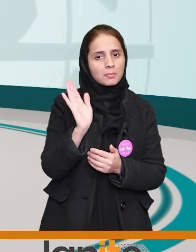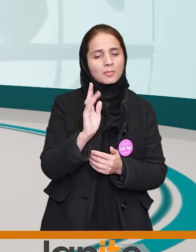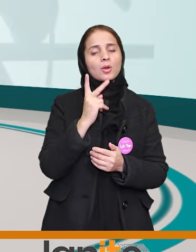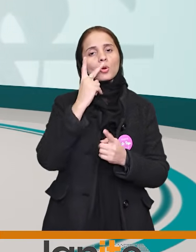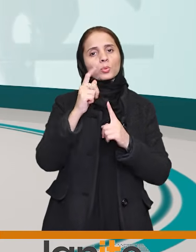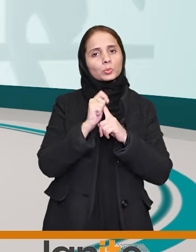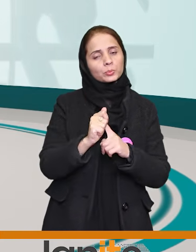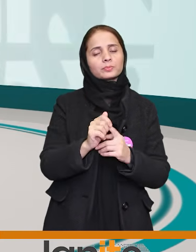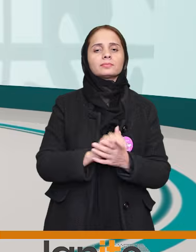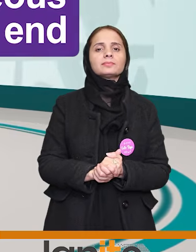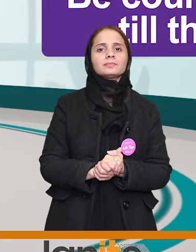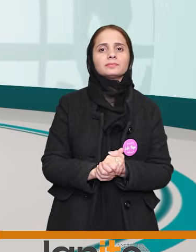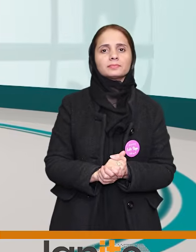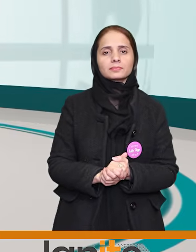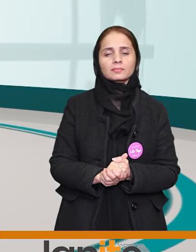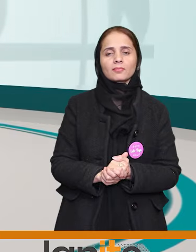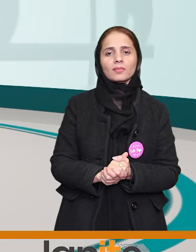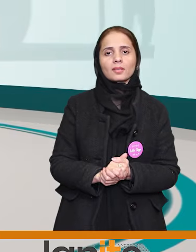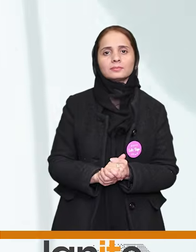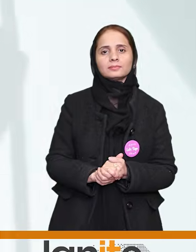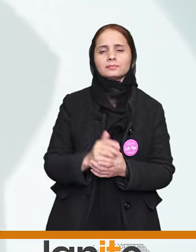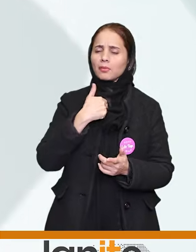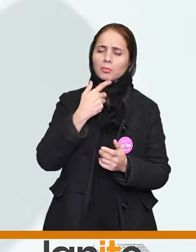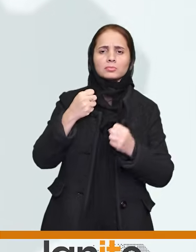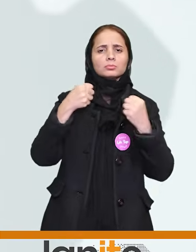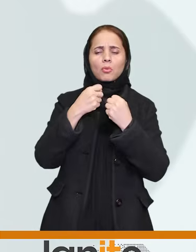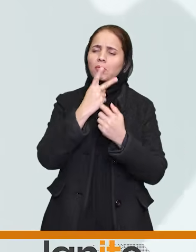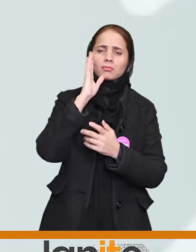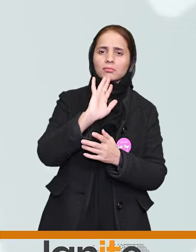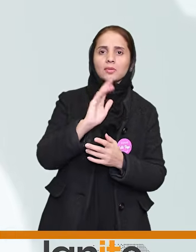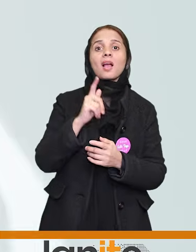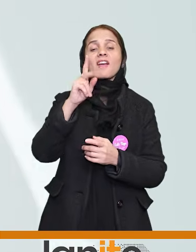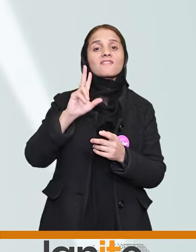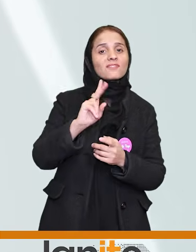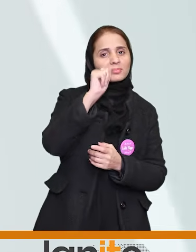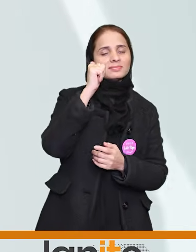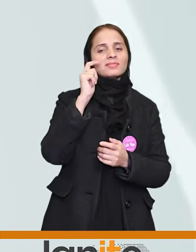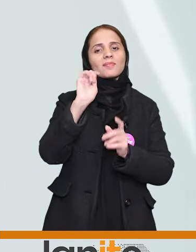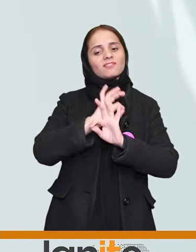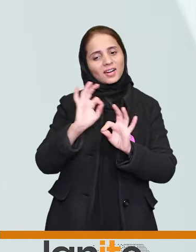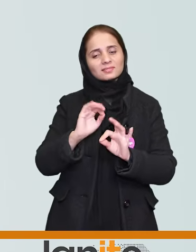Yes, if there is a fight, it is another matter then. But if you do greet in general meeting,